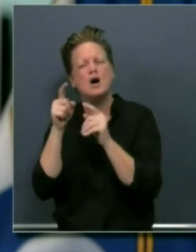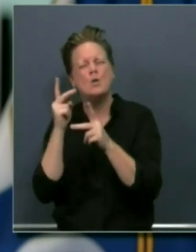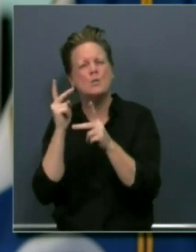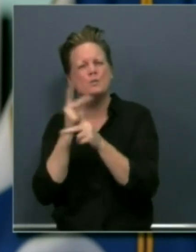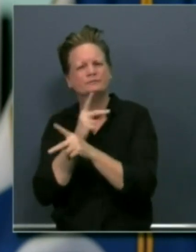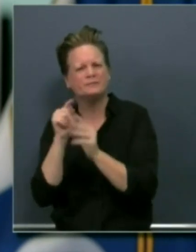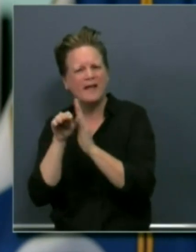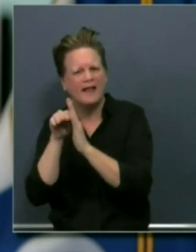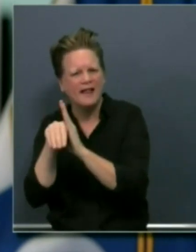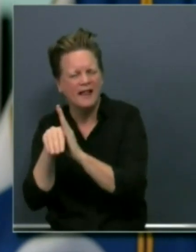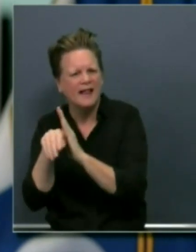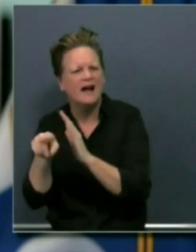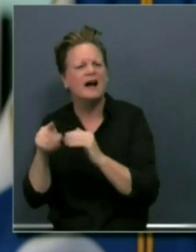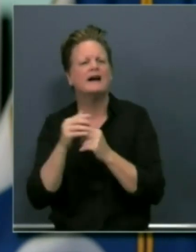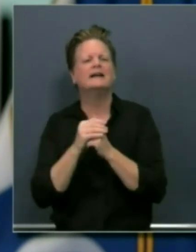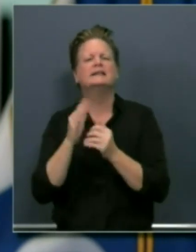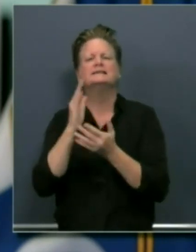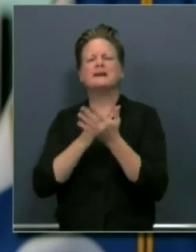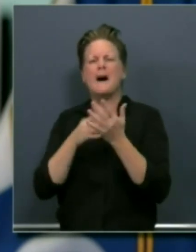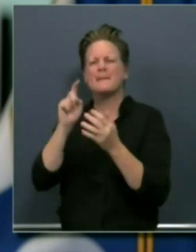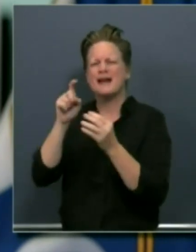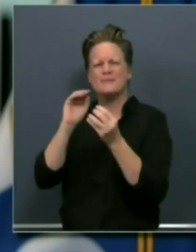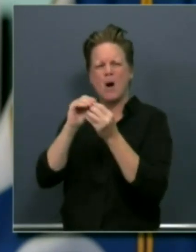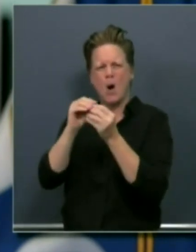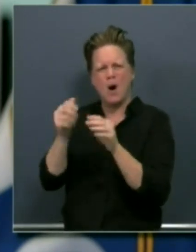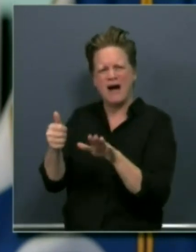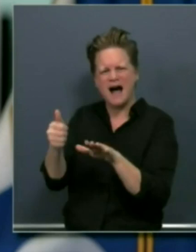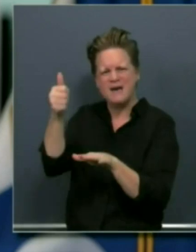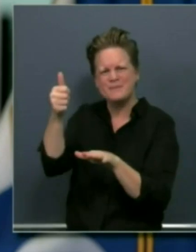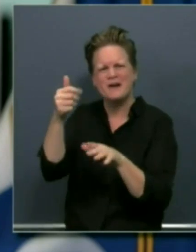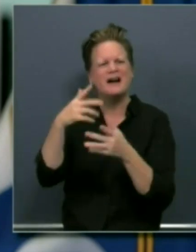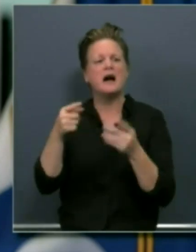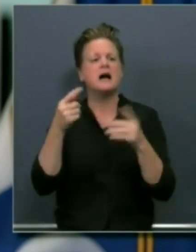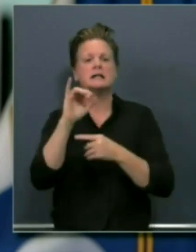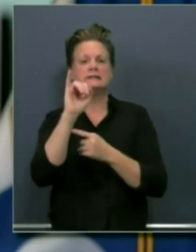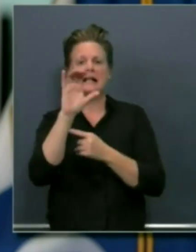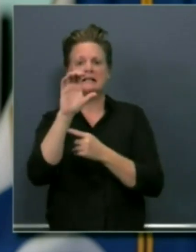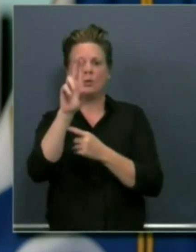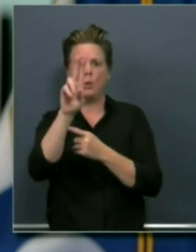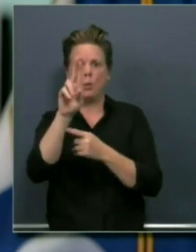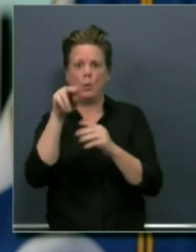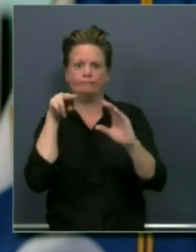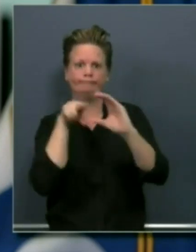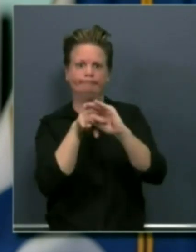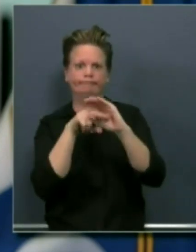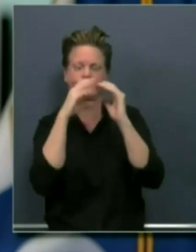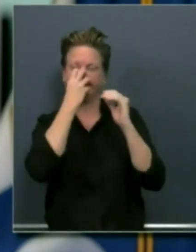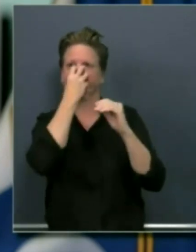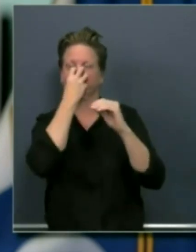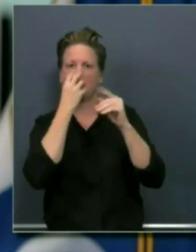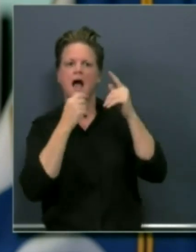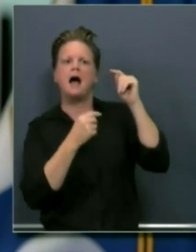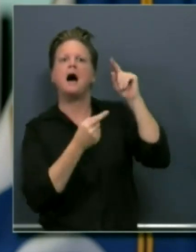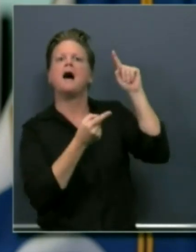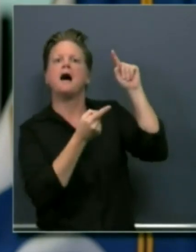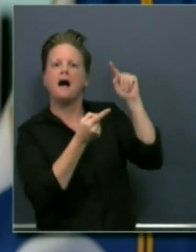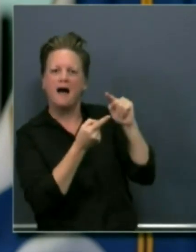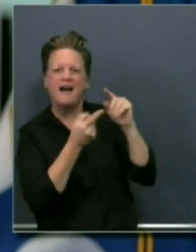SOME GOOD SIGNS AS WELL HOSPITALIZATION SO THEY WENT MODESTLY UP 0.9% WE SAW ICY USE YESTERDAY DROPPED. 0.4% SO